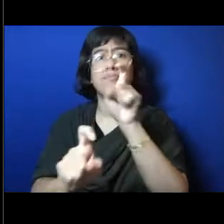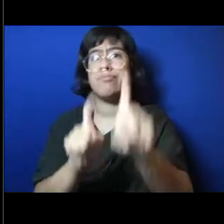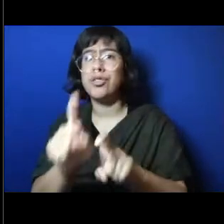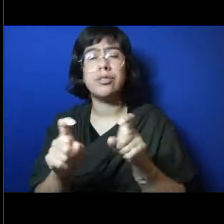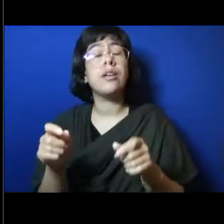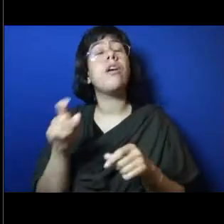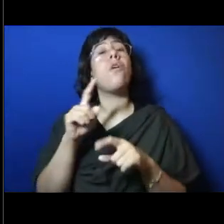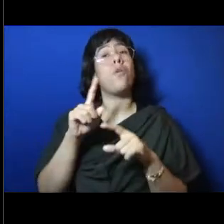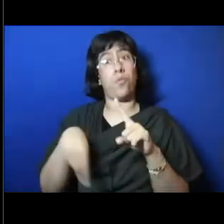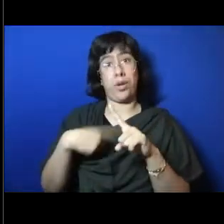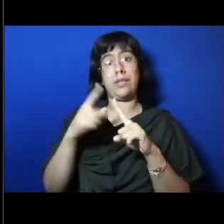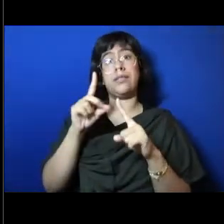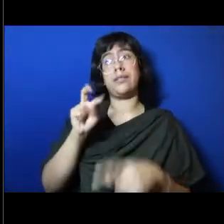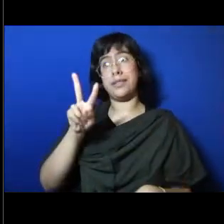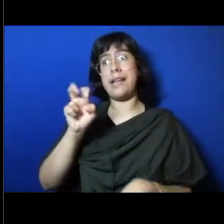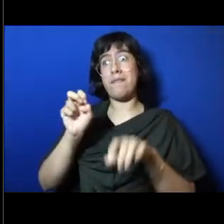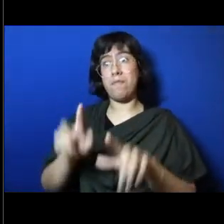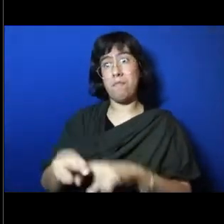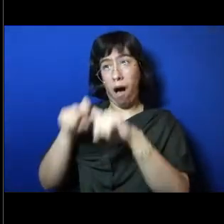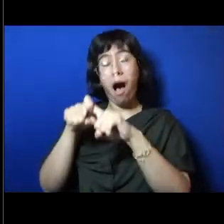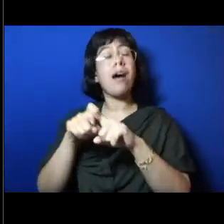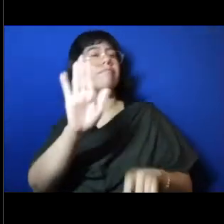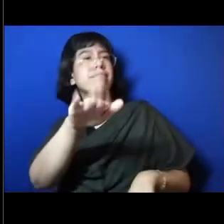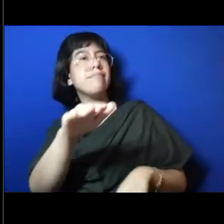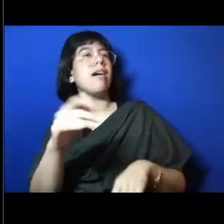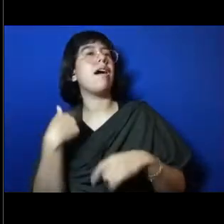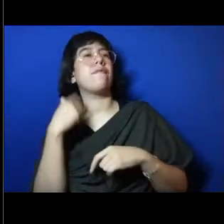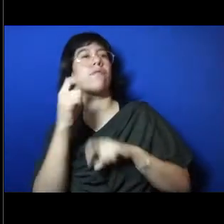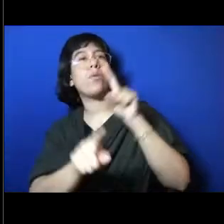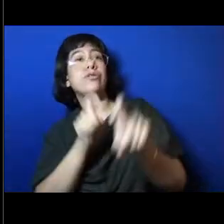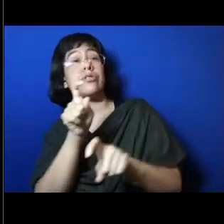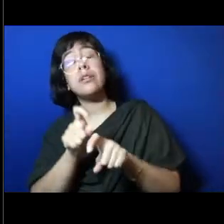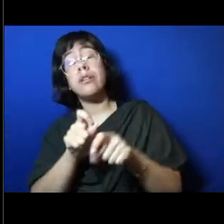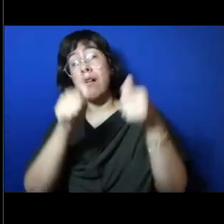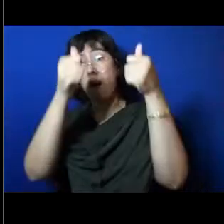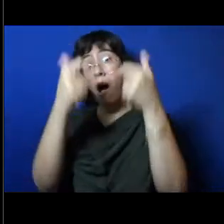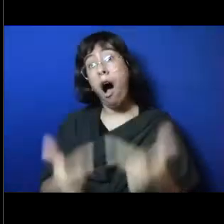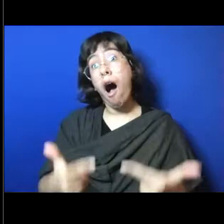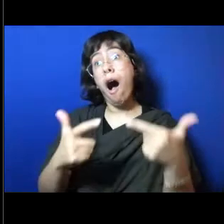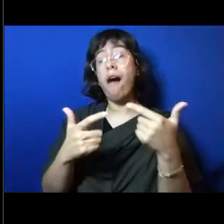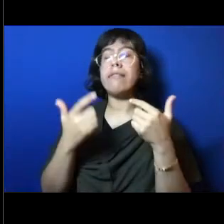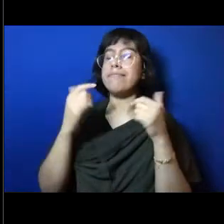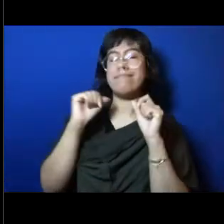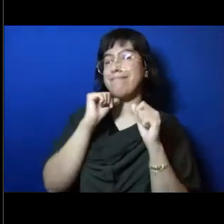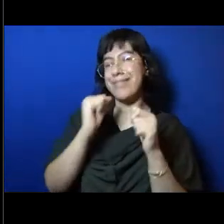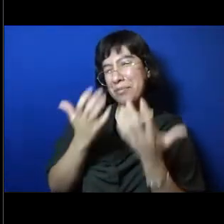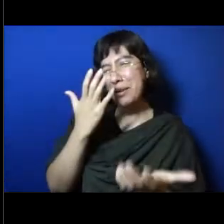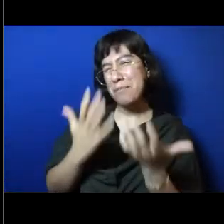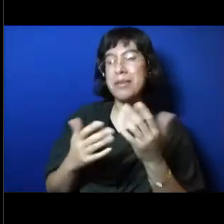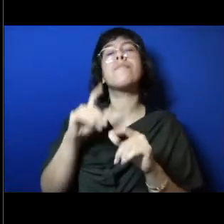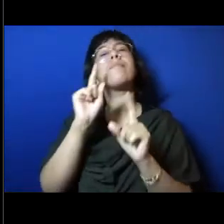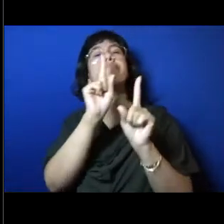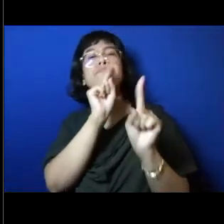I will bring up the questions that you've put in that box. We might not get to all of them but we'll try to answer as many as we can. All right.